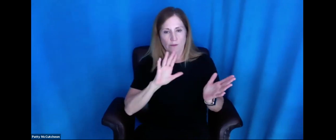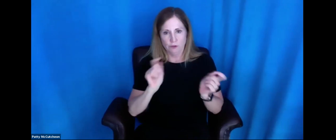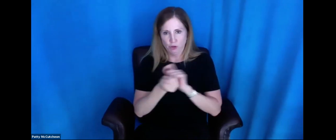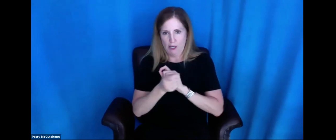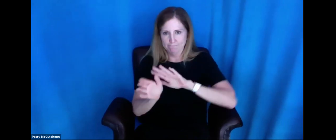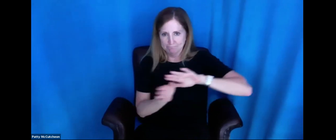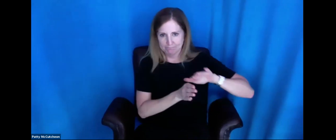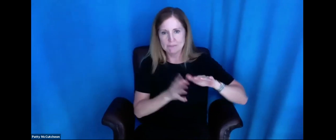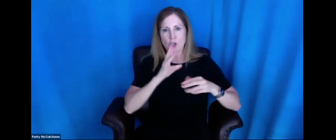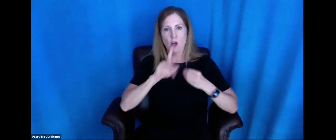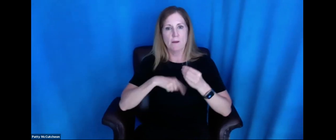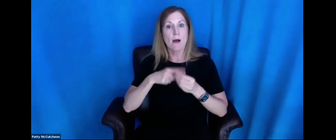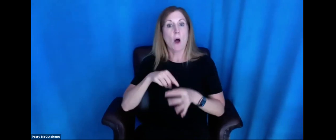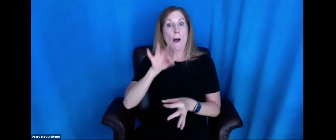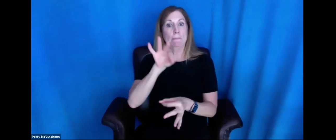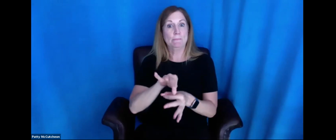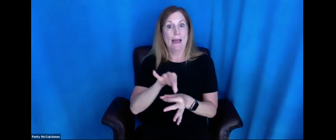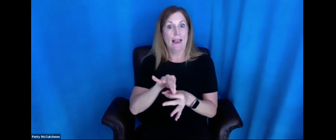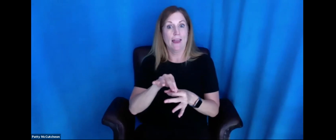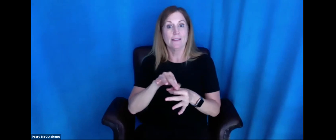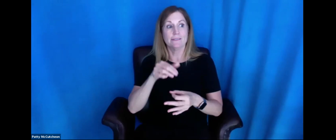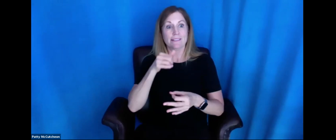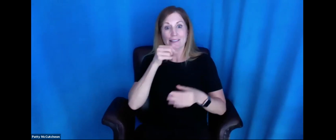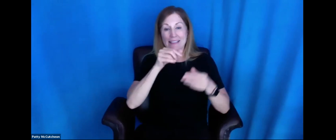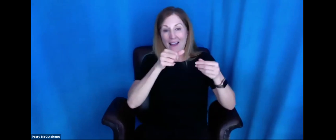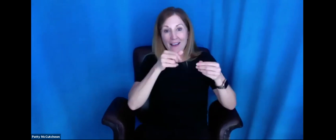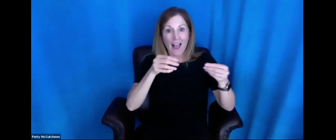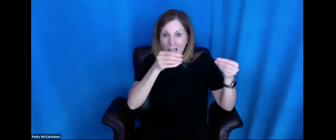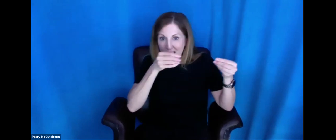ballot is sealed and completed.